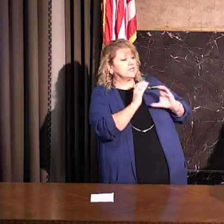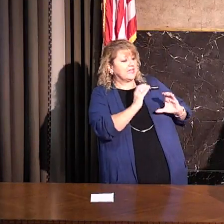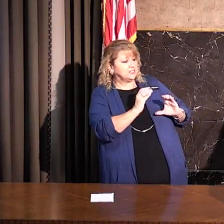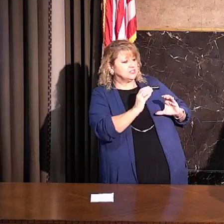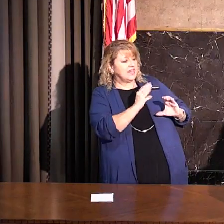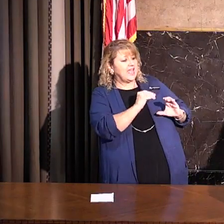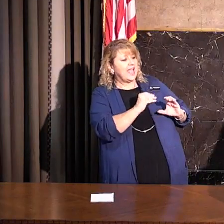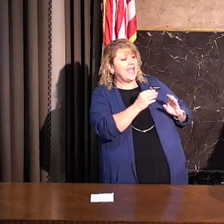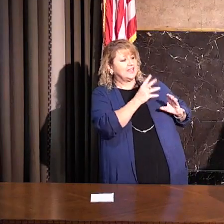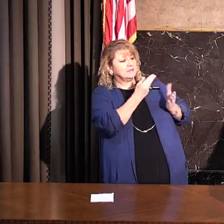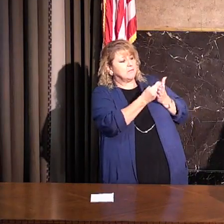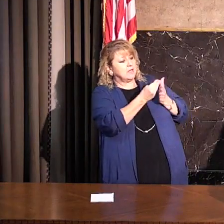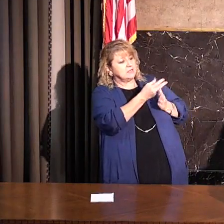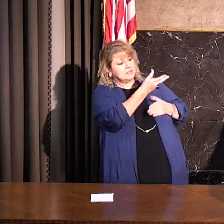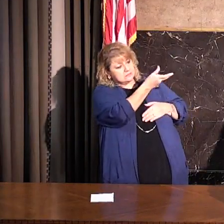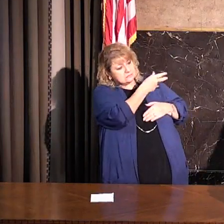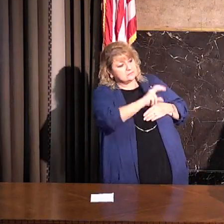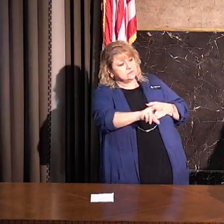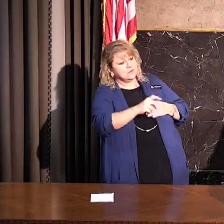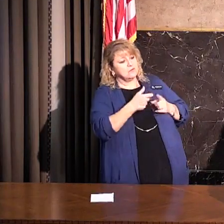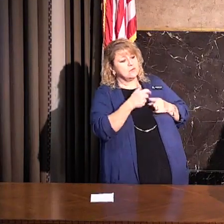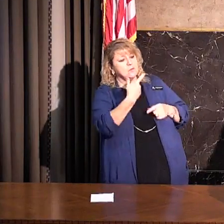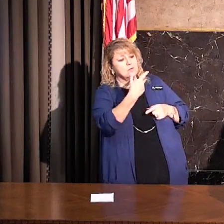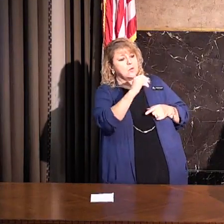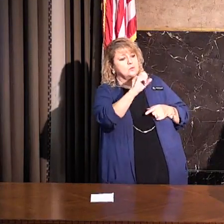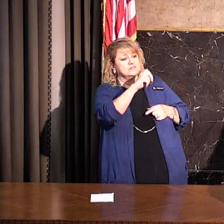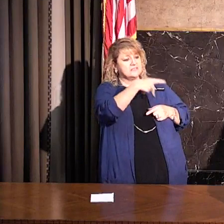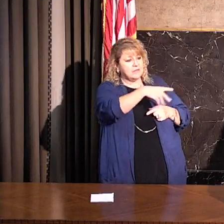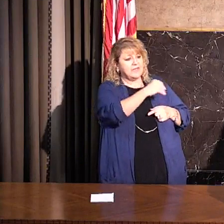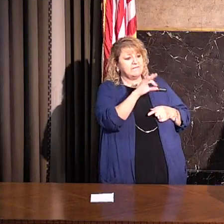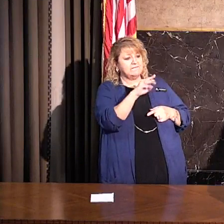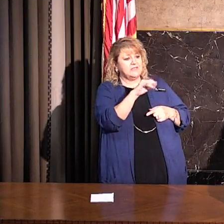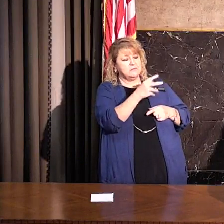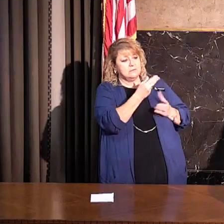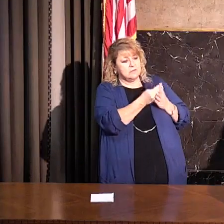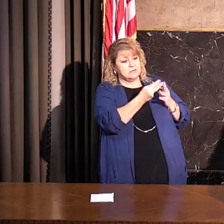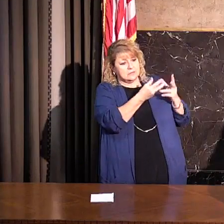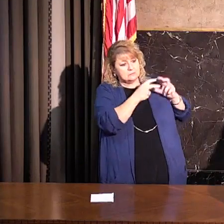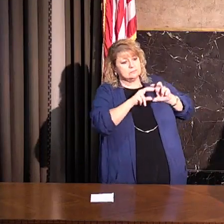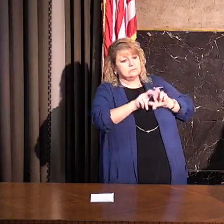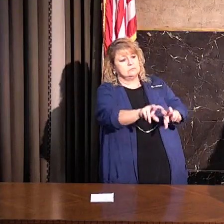communication and the transfer of fun between up to help get